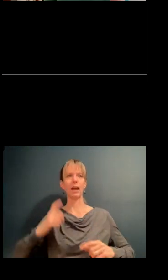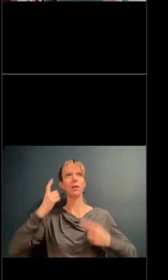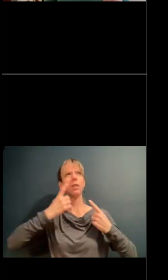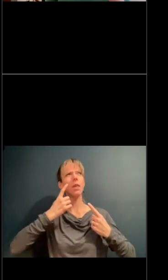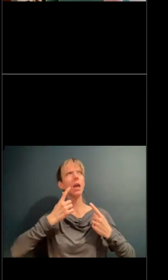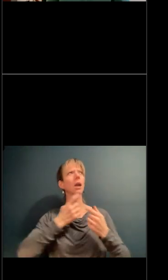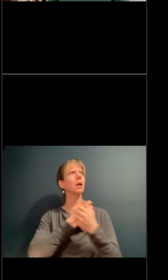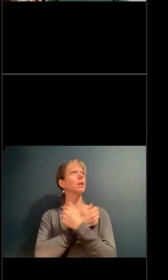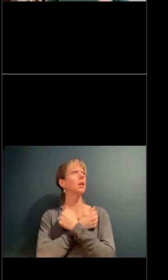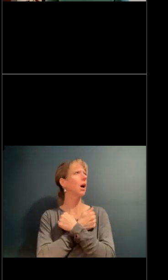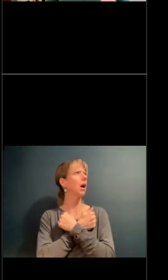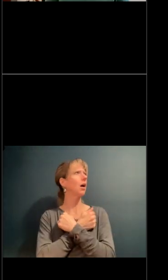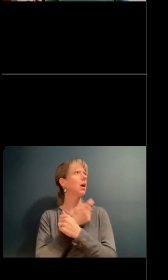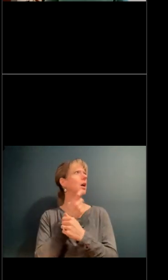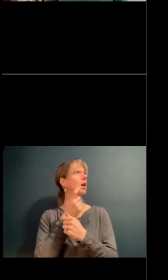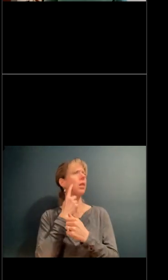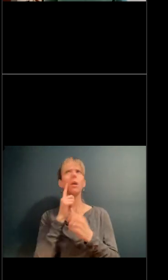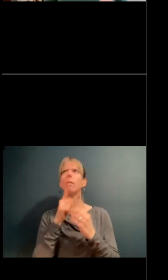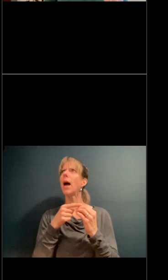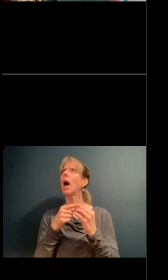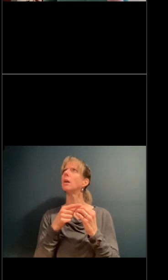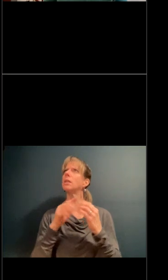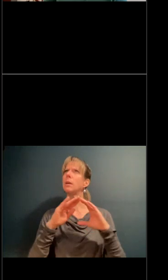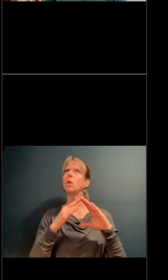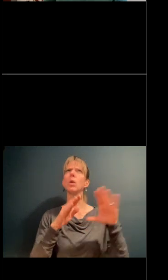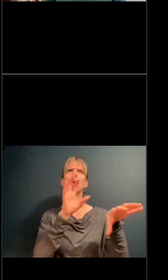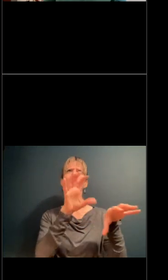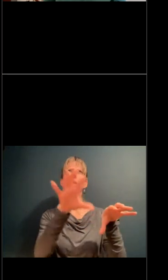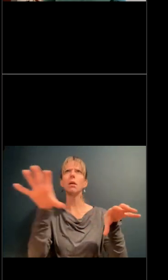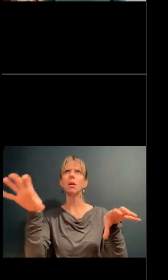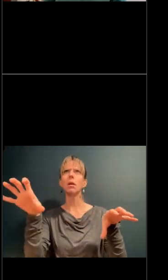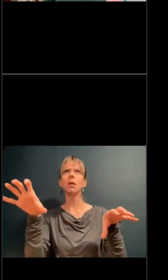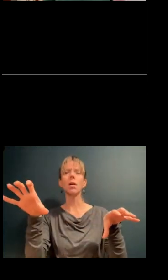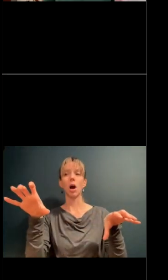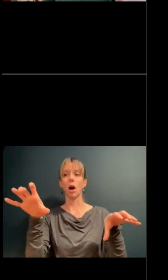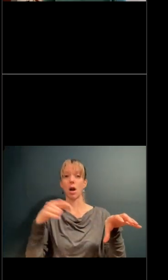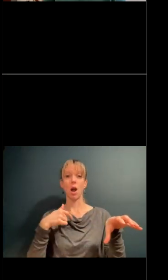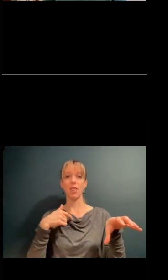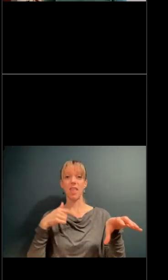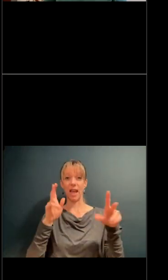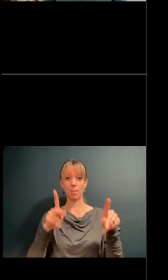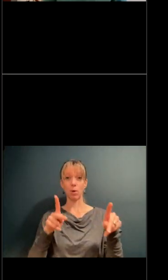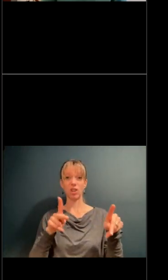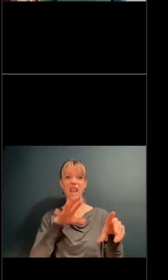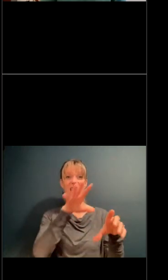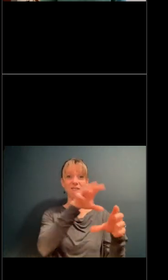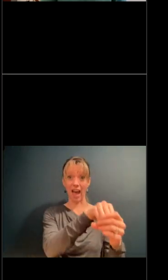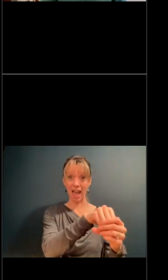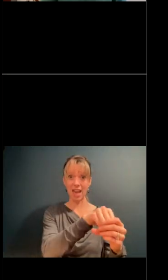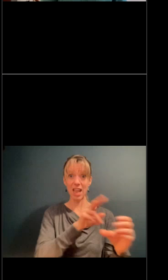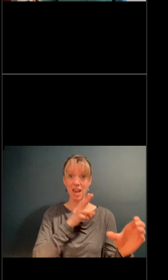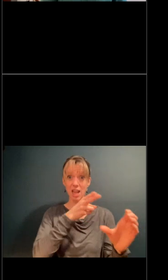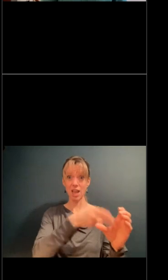We think about the communities they care about. Are they personally invited? Are they present in all aspects of the life of the community?